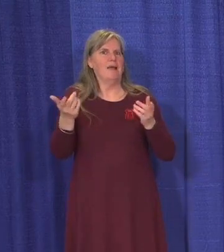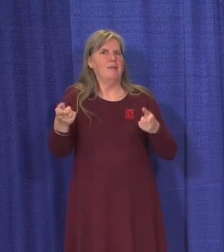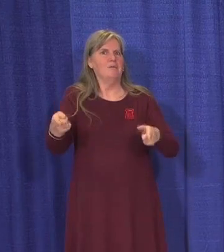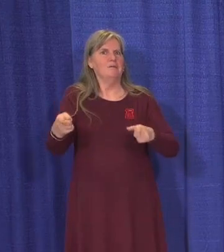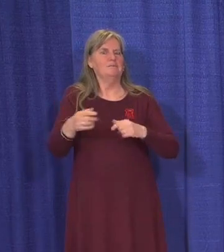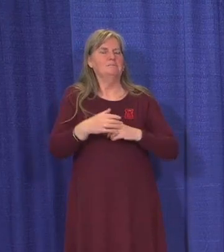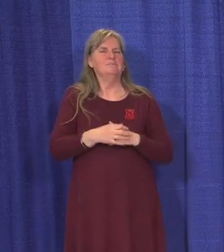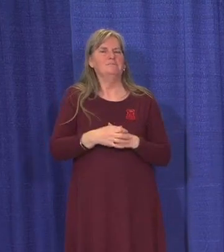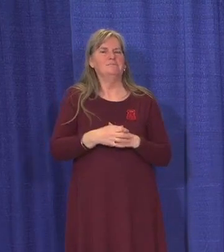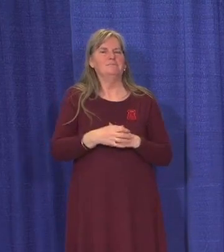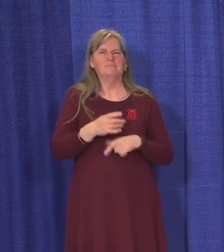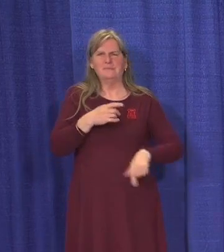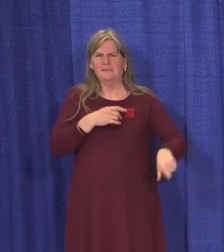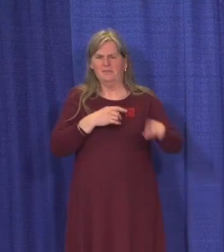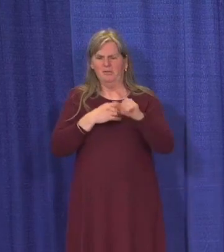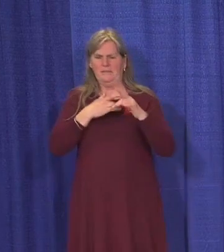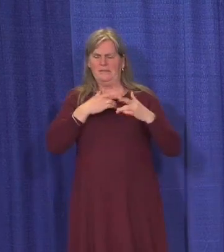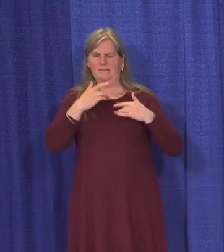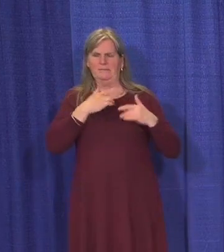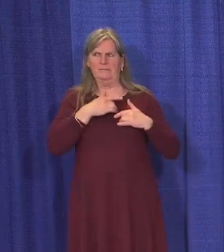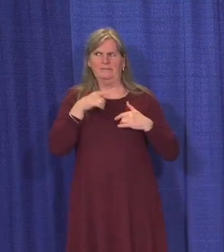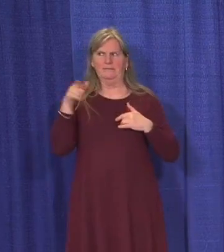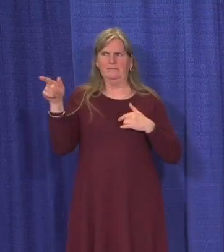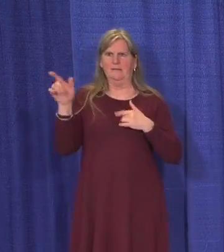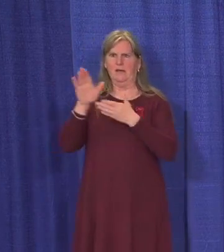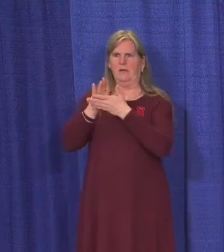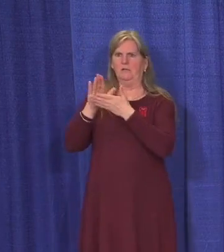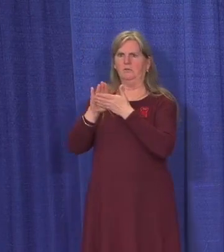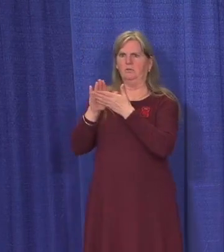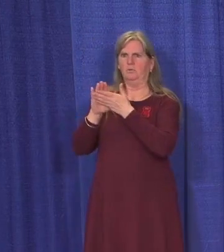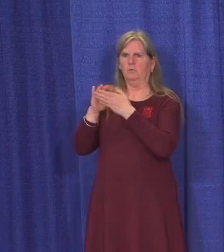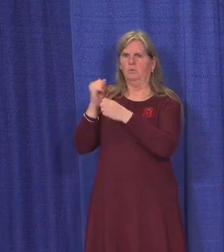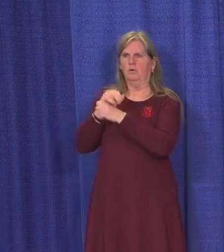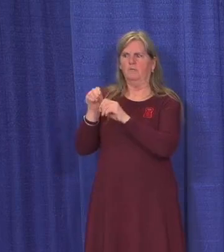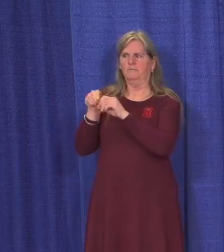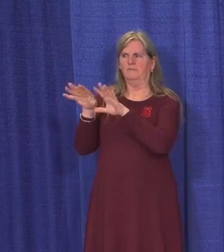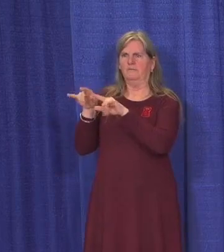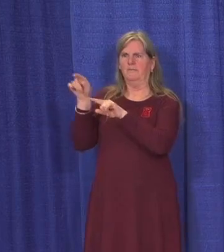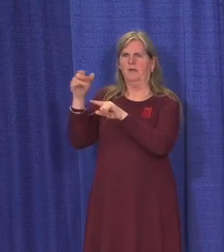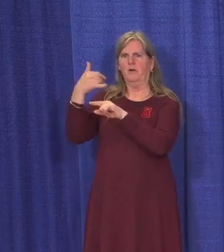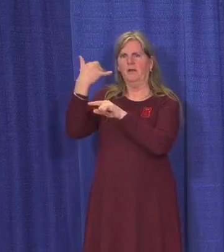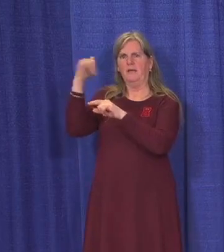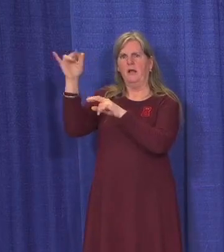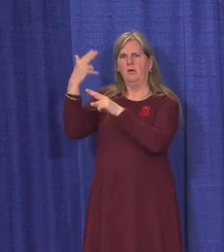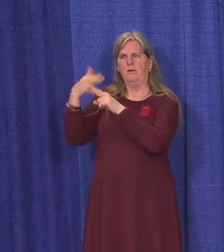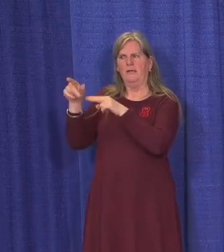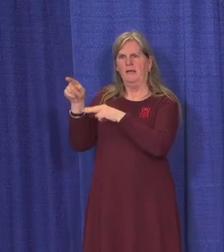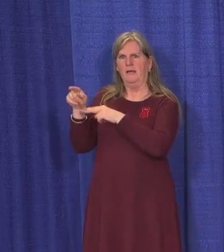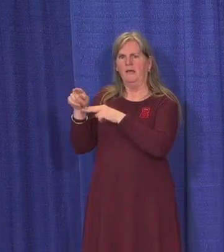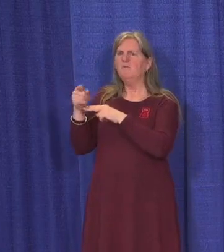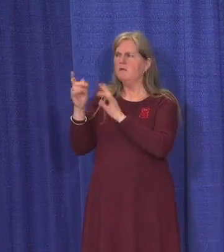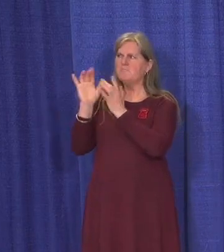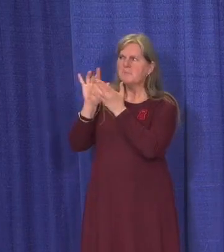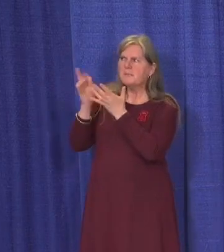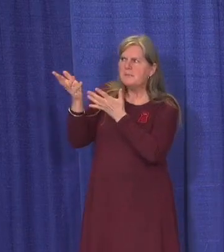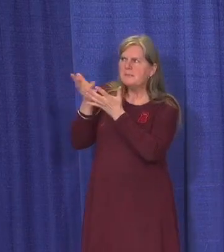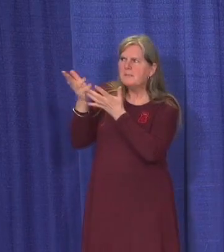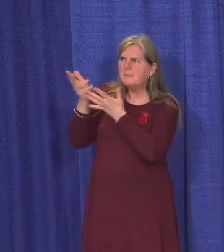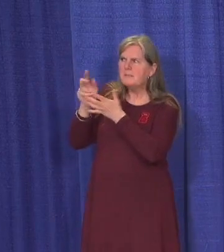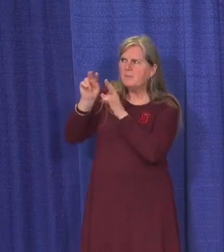change despite our growing vaccine offtake. As long as we have significant numbers of people susceptible to